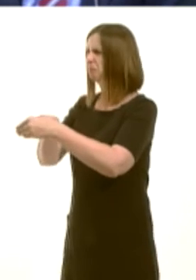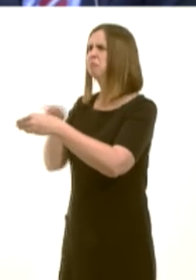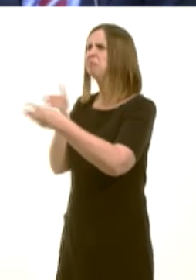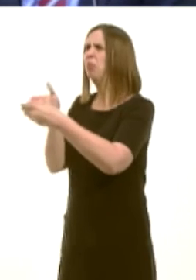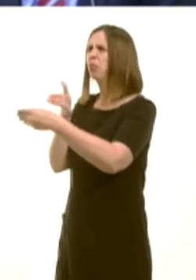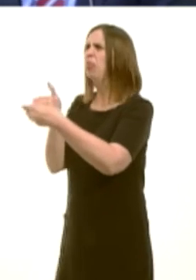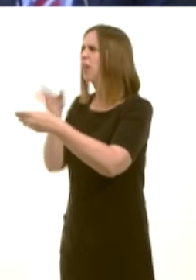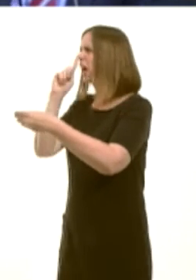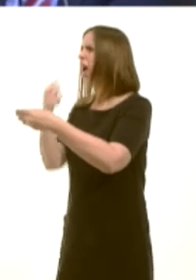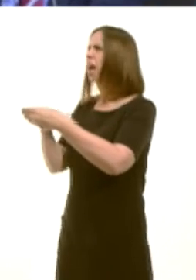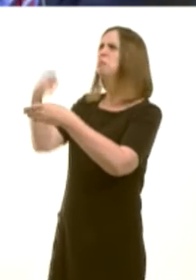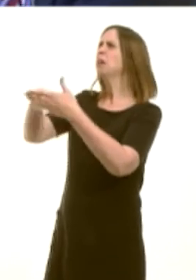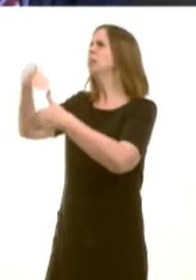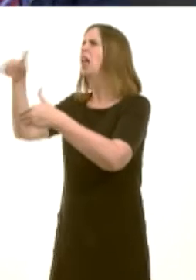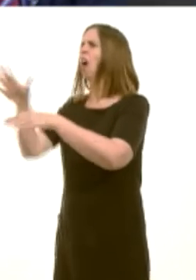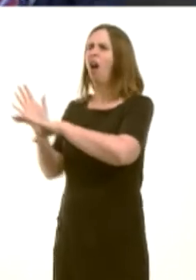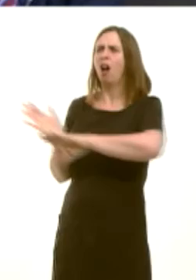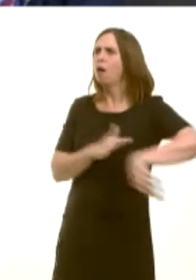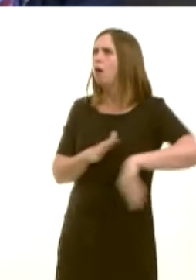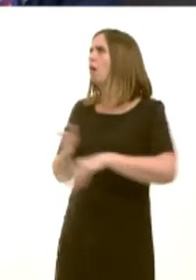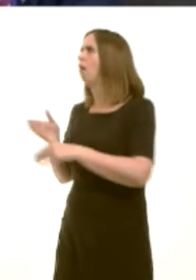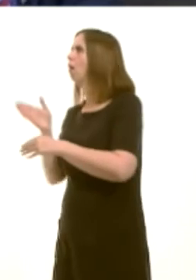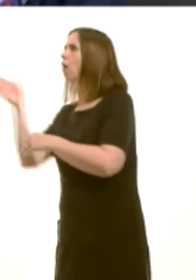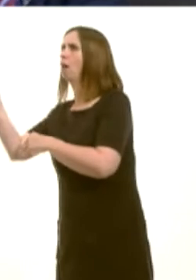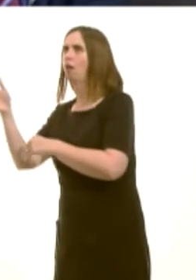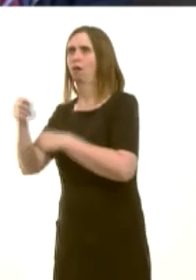investment on the basis of a European base for a particular manufacturer being created